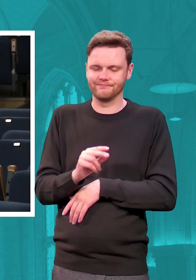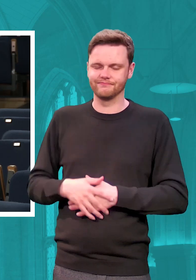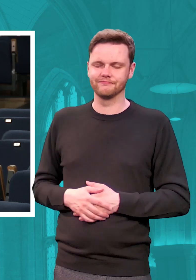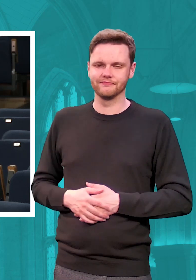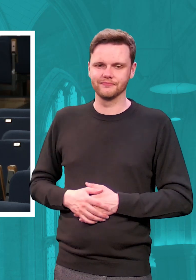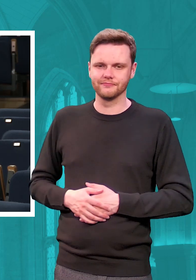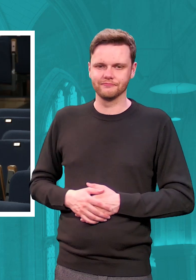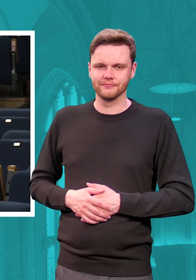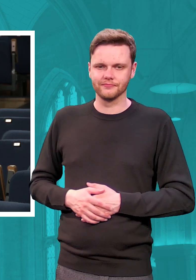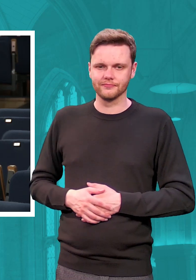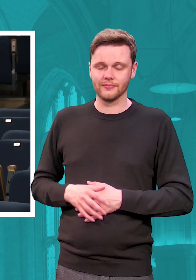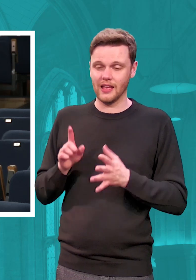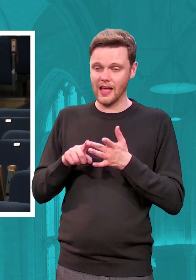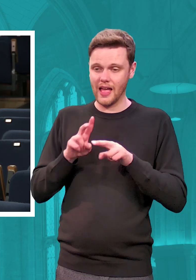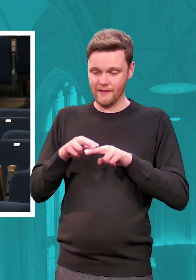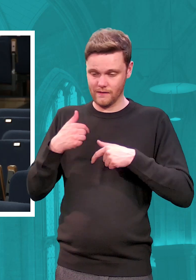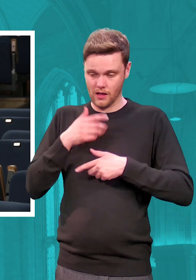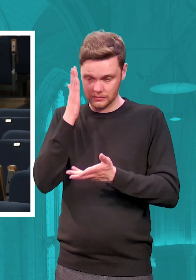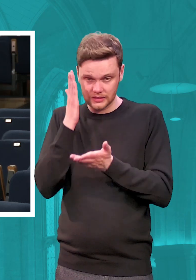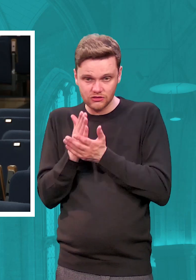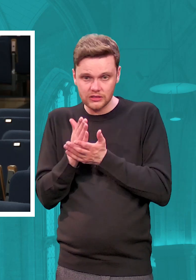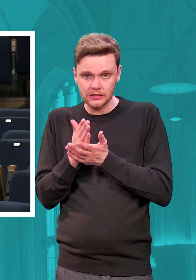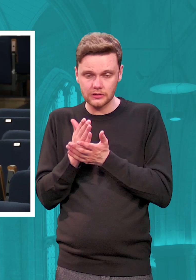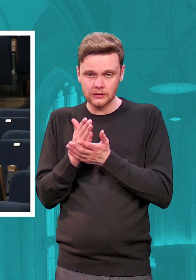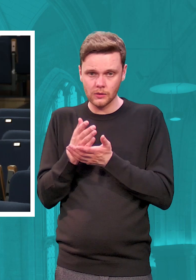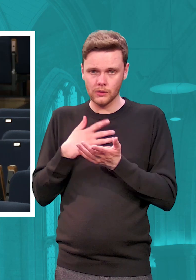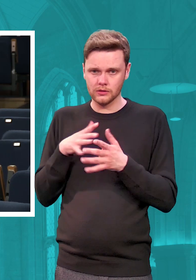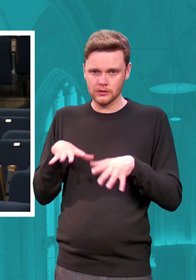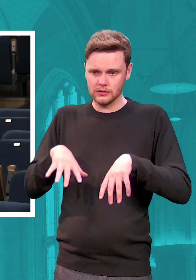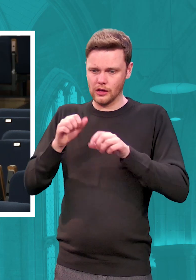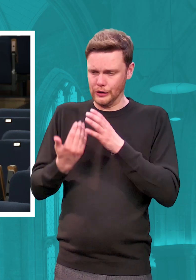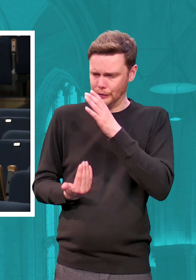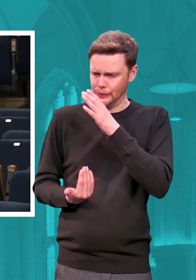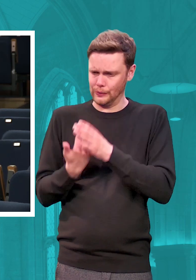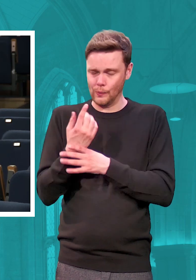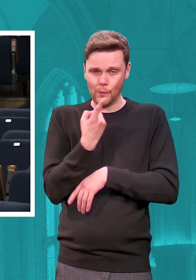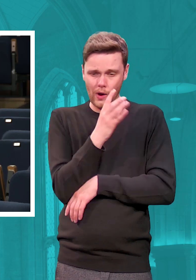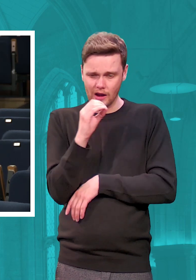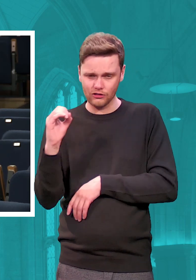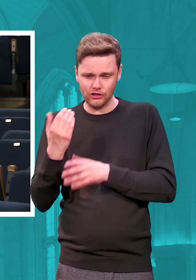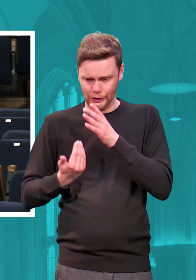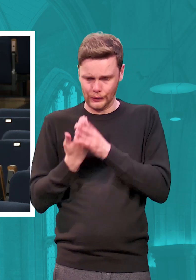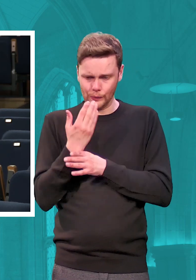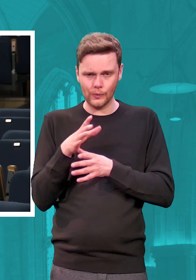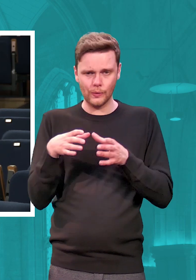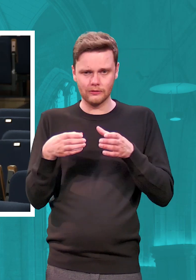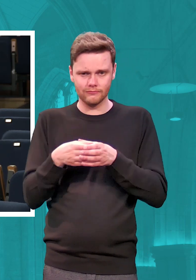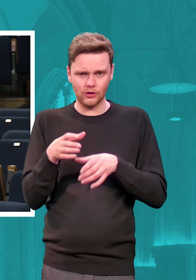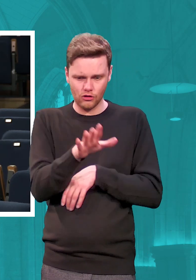If we are serious about planting a hundred new congregations, then don't think of them as being formed